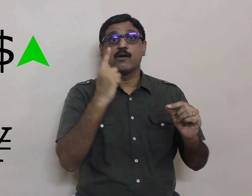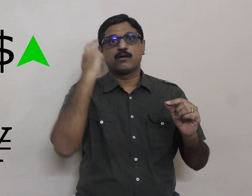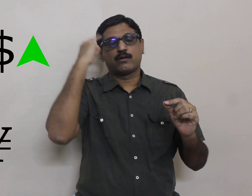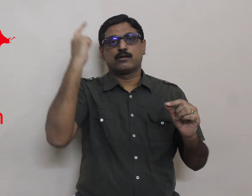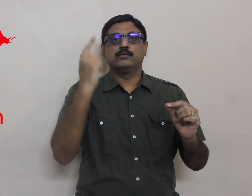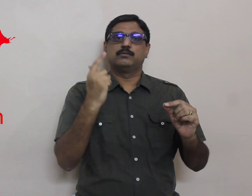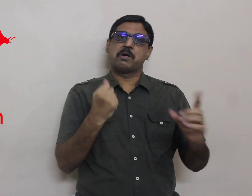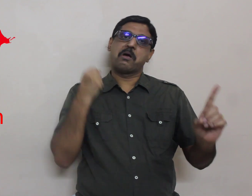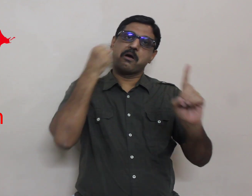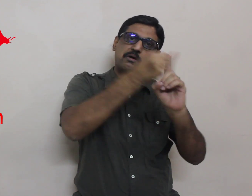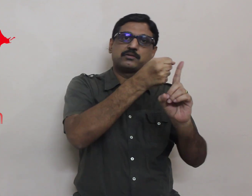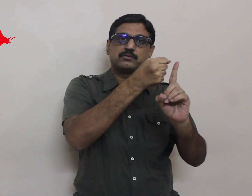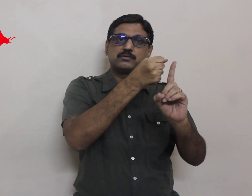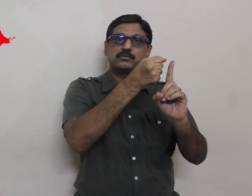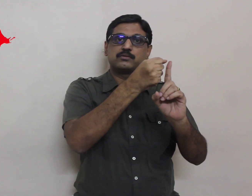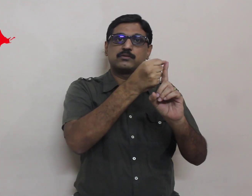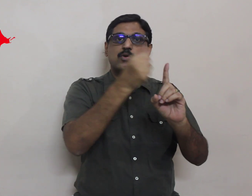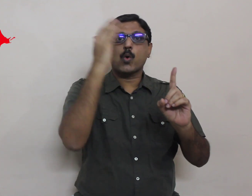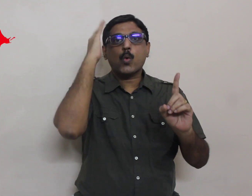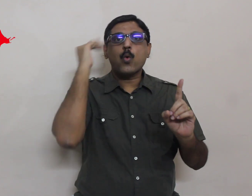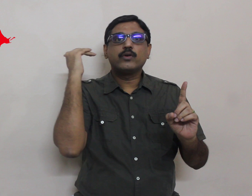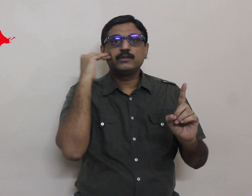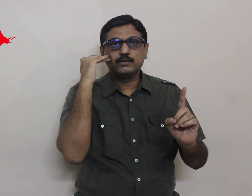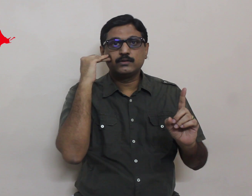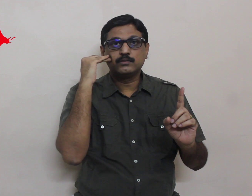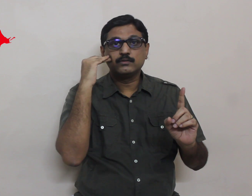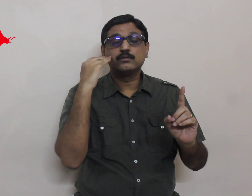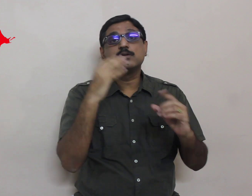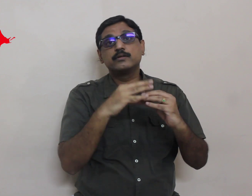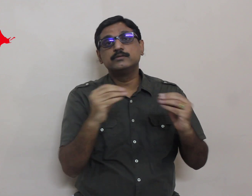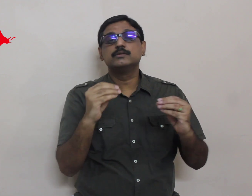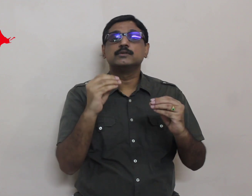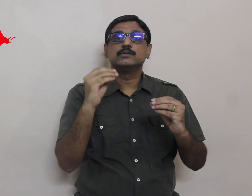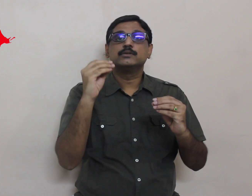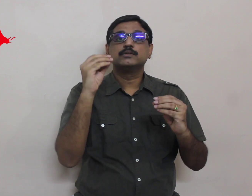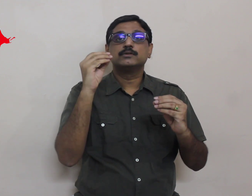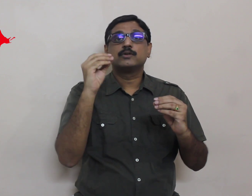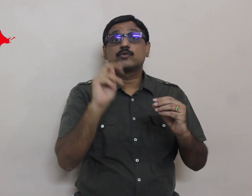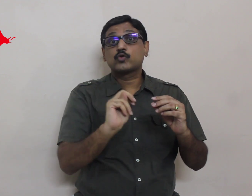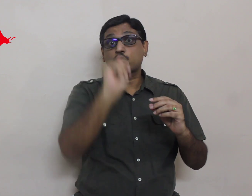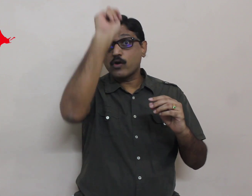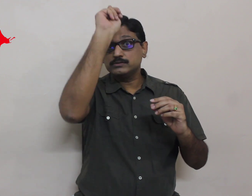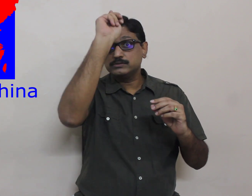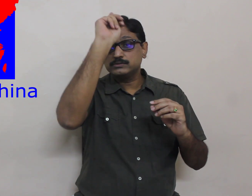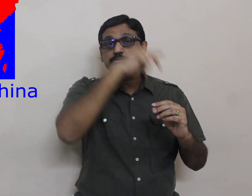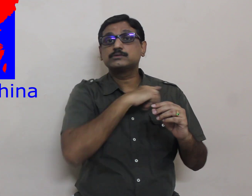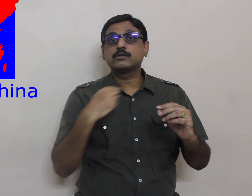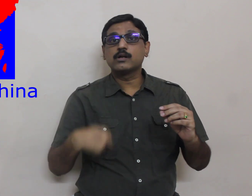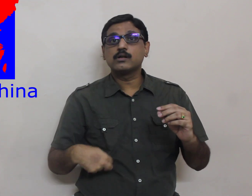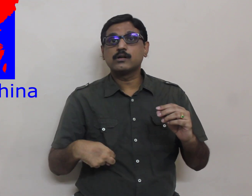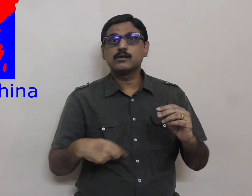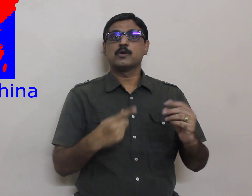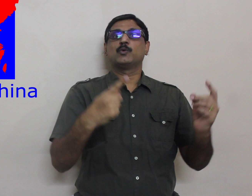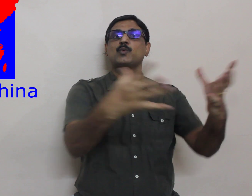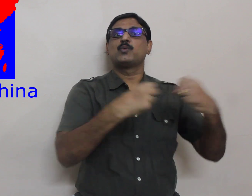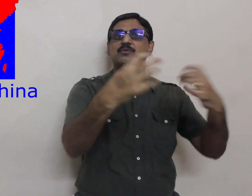So Japan invaded Korea and Northern China and